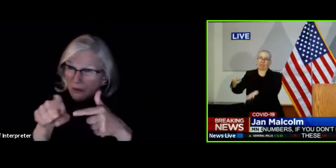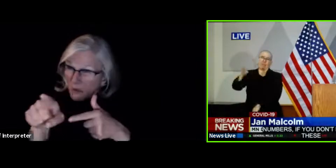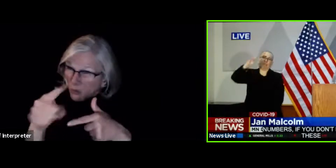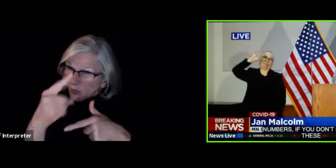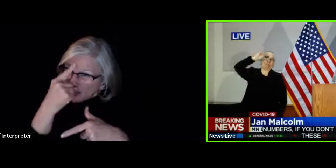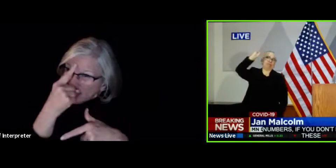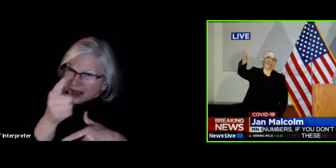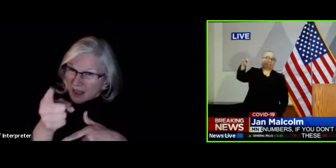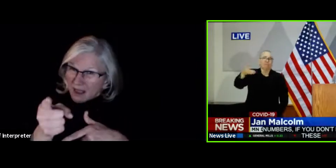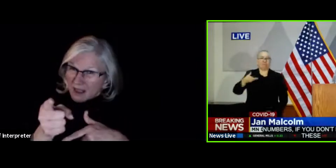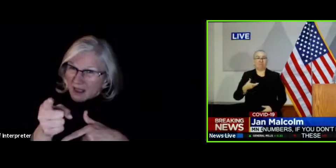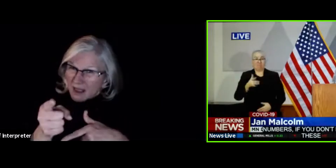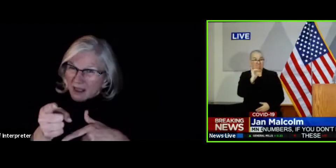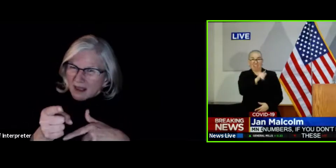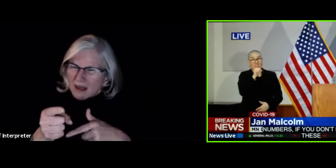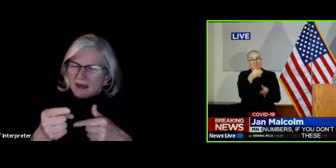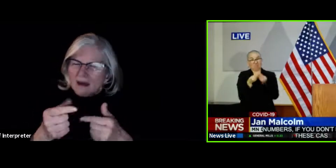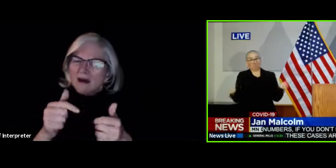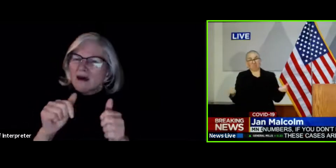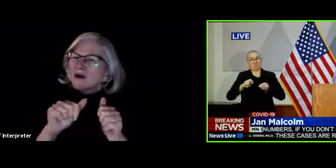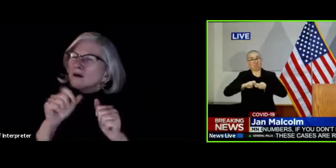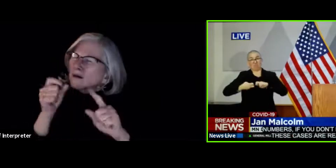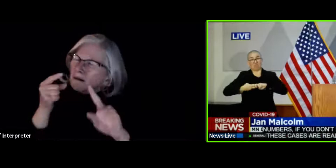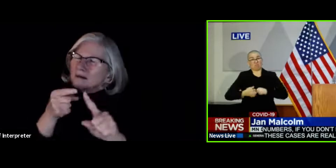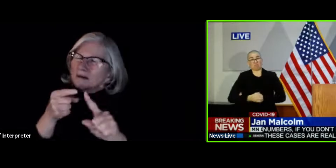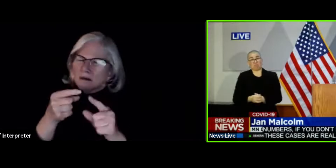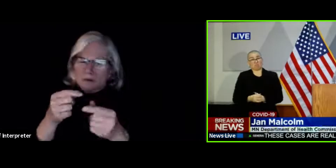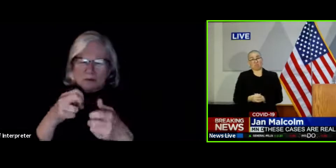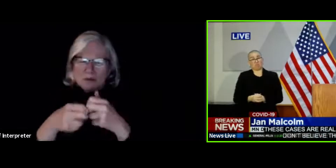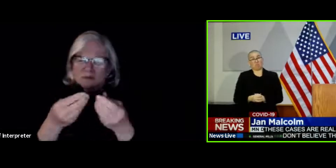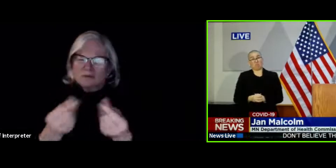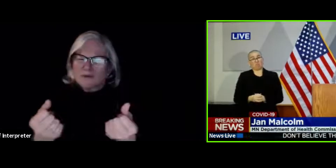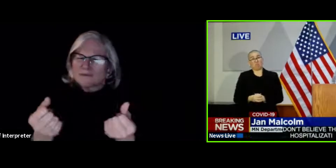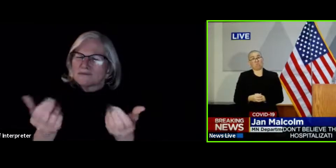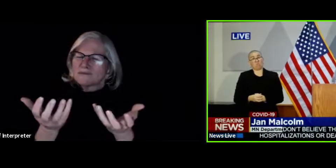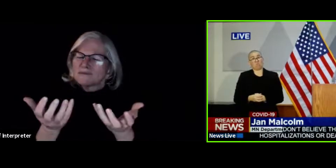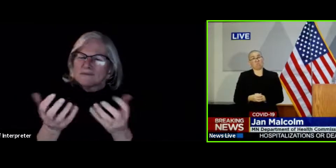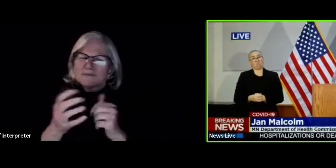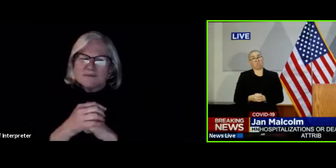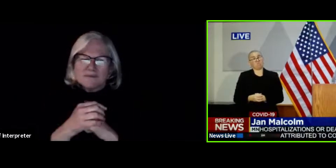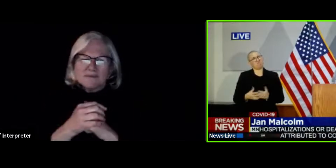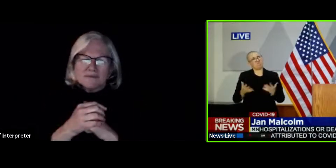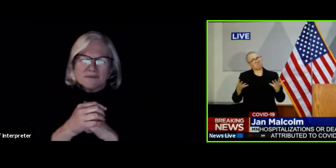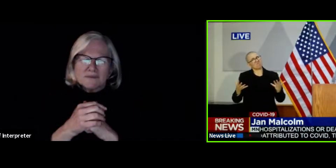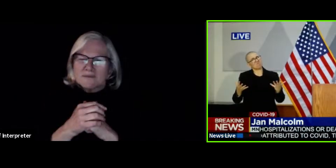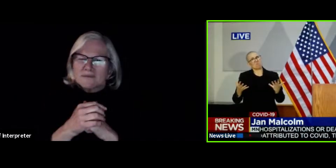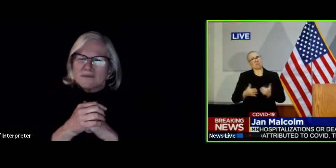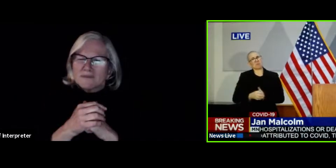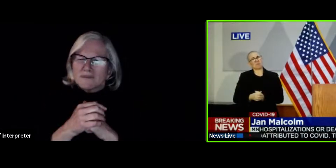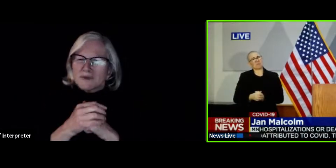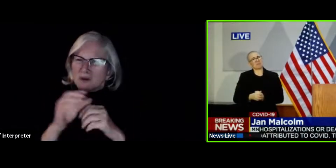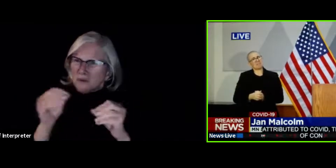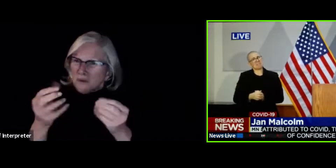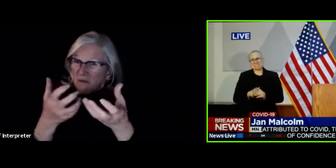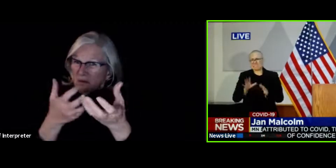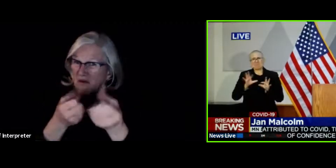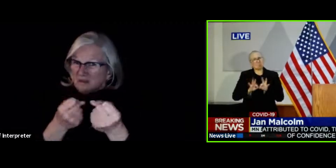SO THE LACK OF CONFIDENCE IN THE-AND THE RAH SEIZE-ACCURACY OF THE NUMBERS PARTICULARLY AROUND MORE